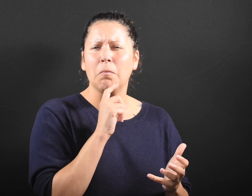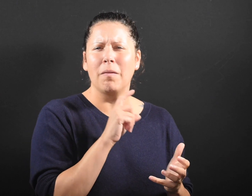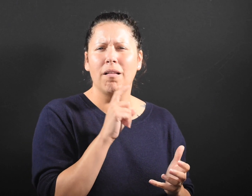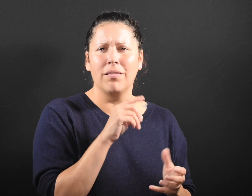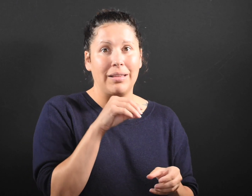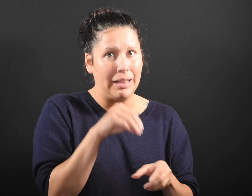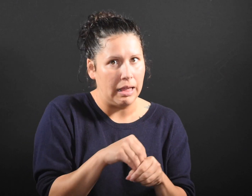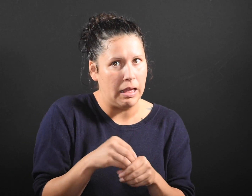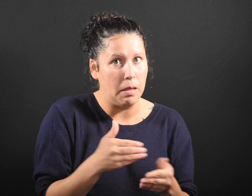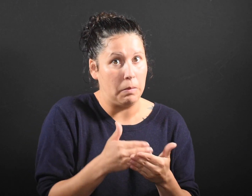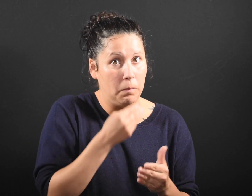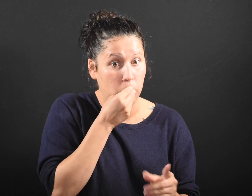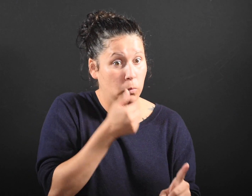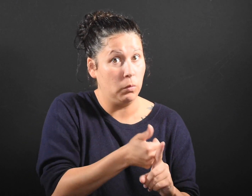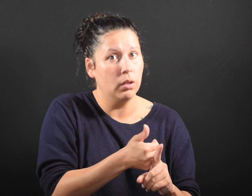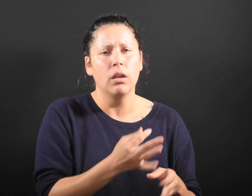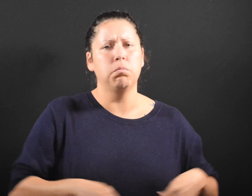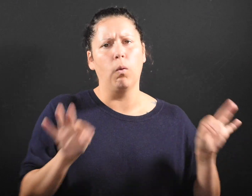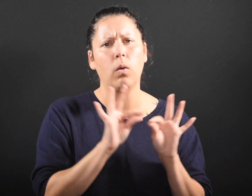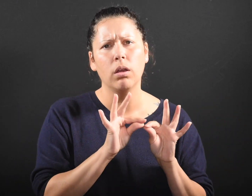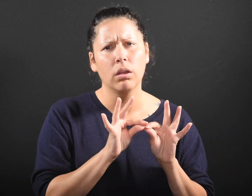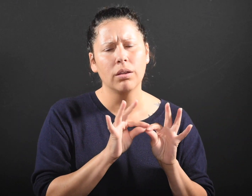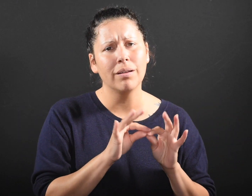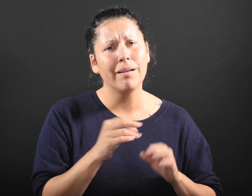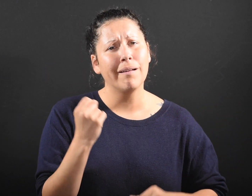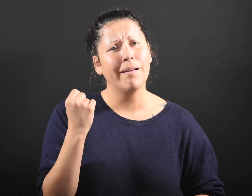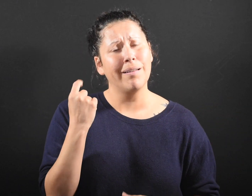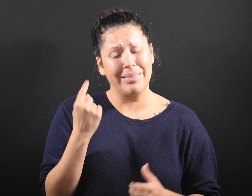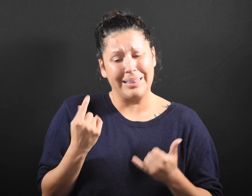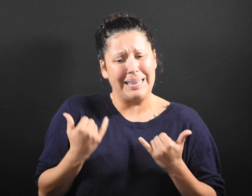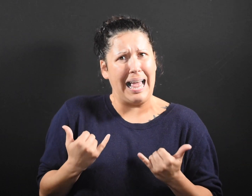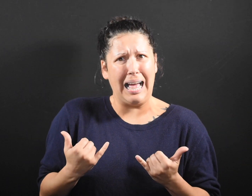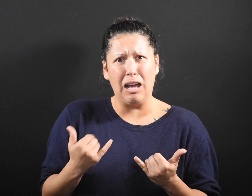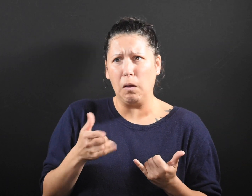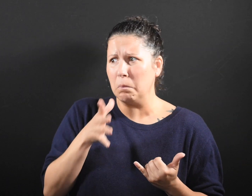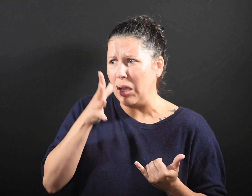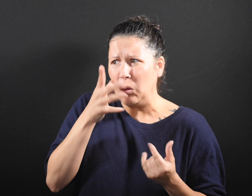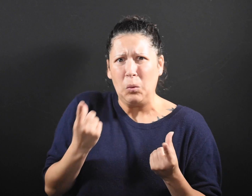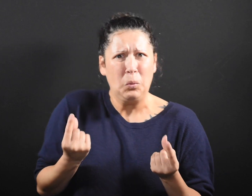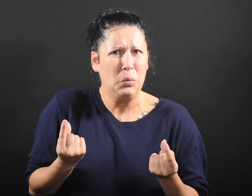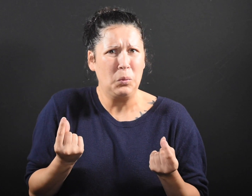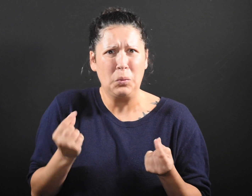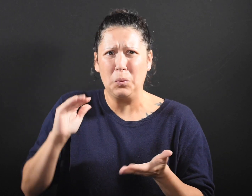for babies and toddlers are most important. But there are several steps parents can take